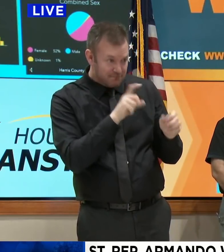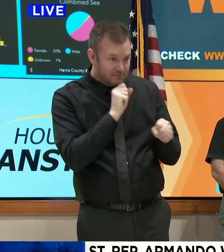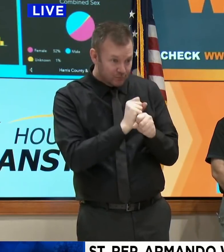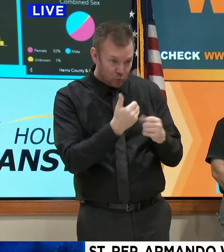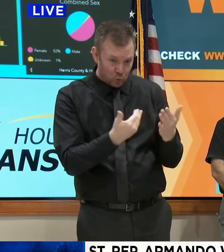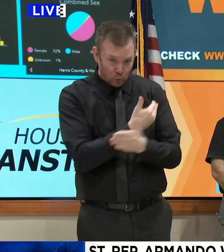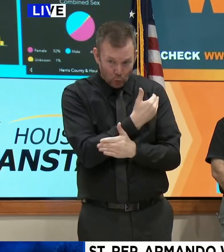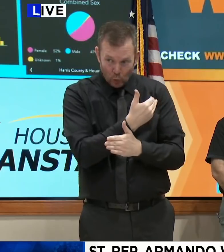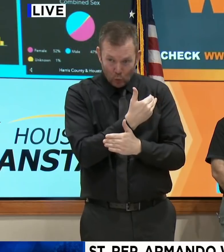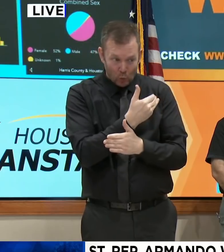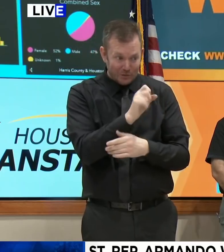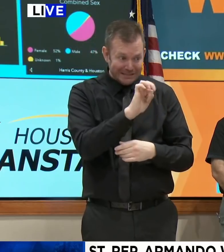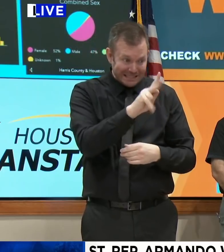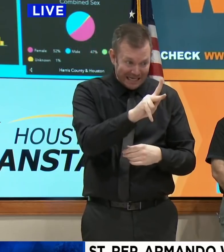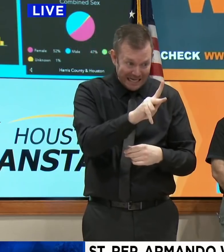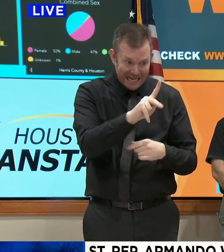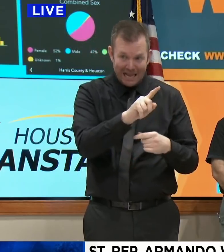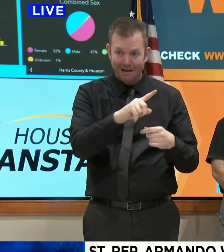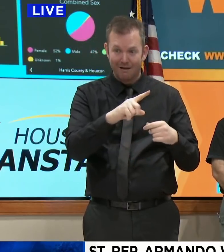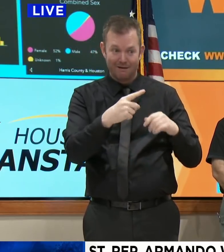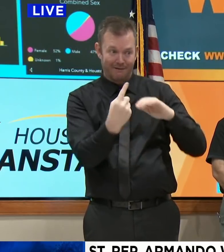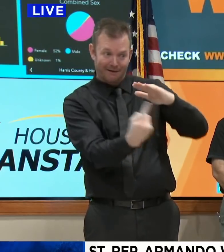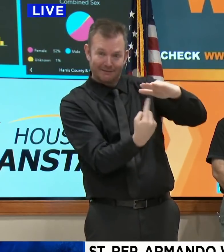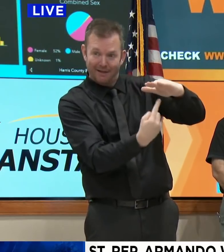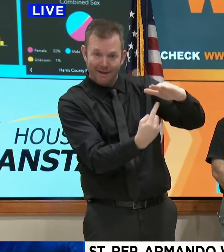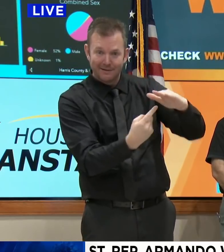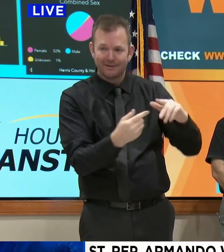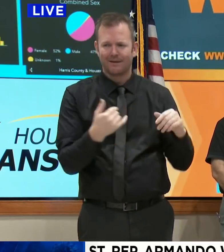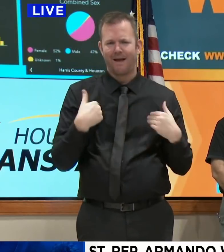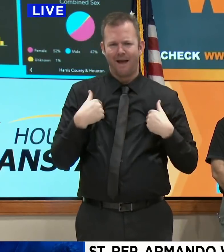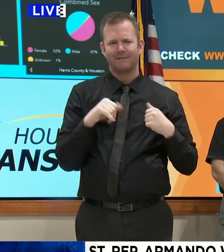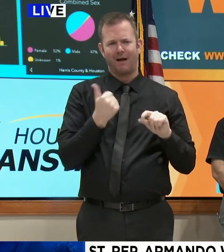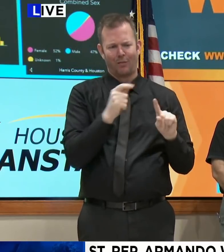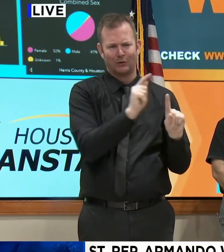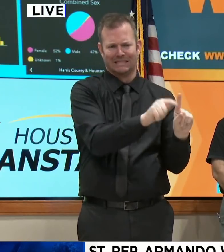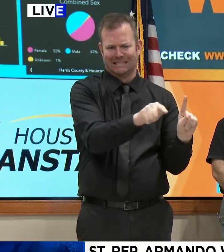has hit the or that it’s at a level where we would be able a level where we would be able to identify new cases isolate to identify new cases isolate them. So that everybody can go